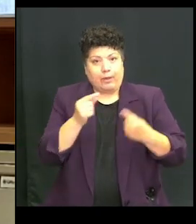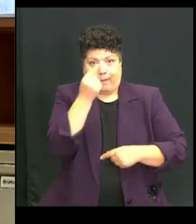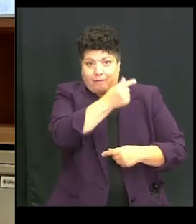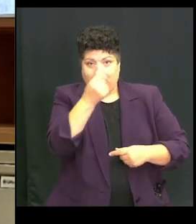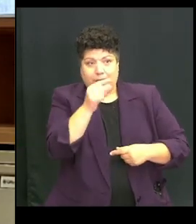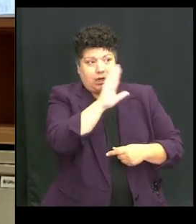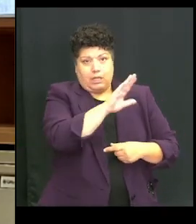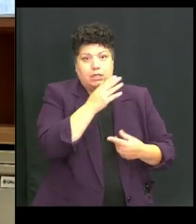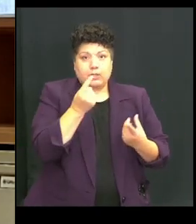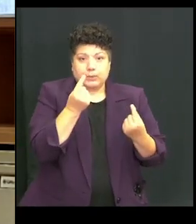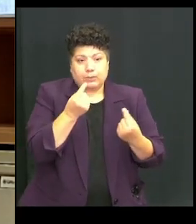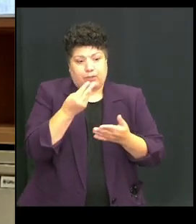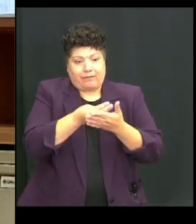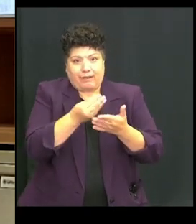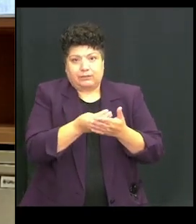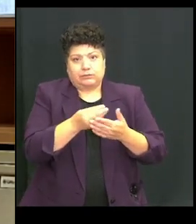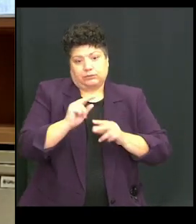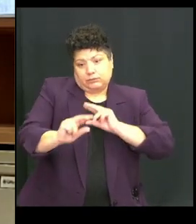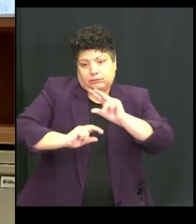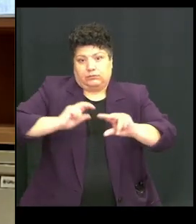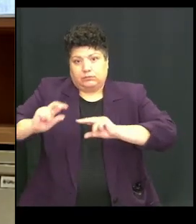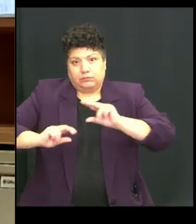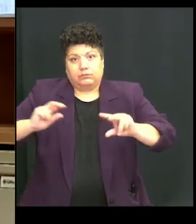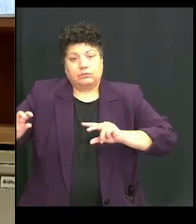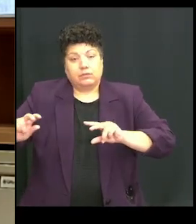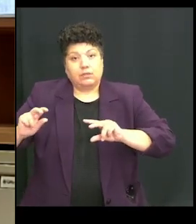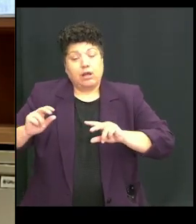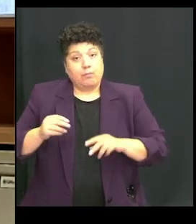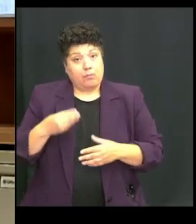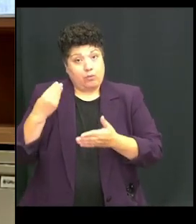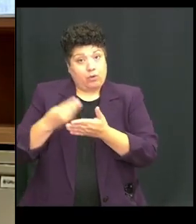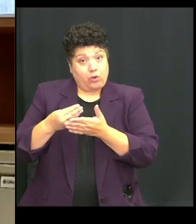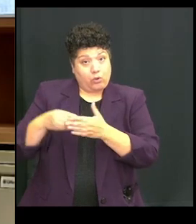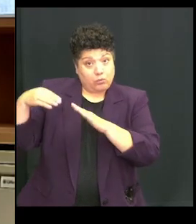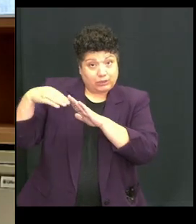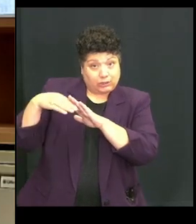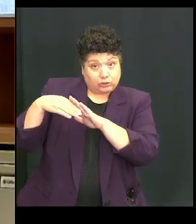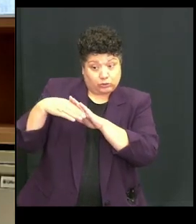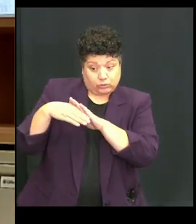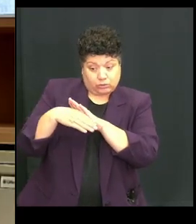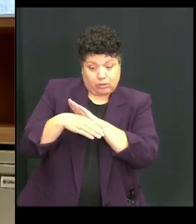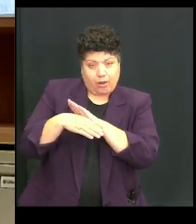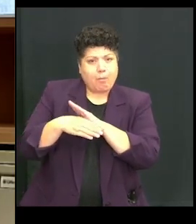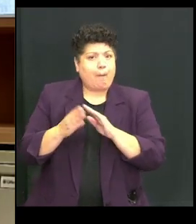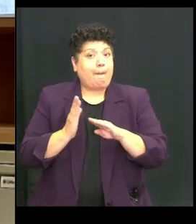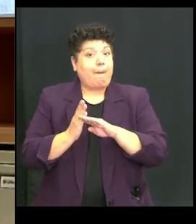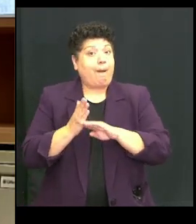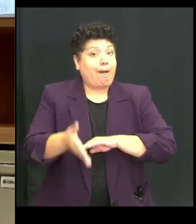What's crucial is the aftermath of the recession. Some people recover faster than others.